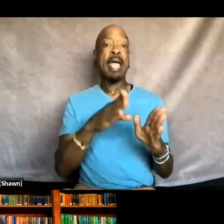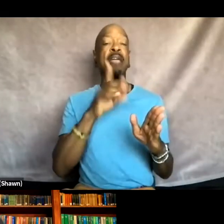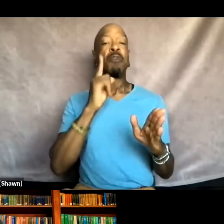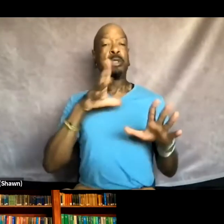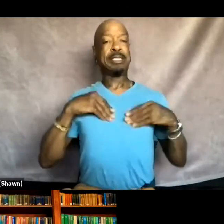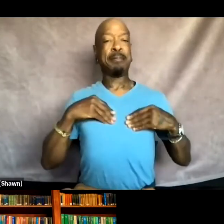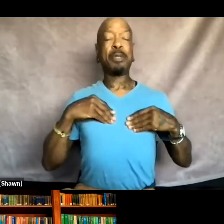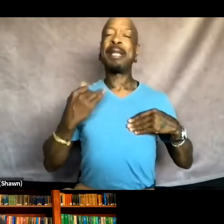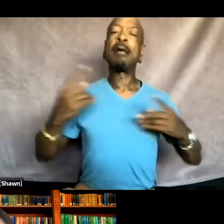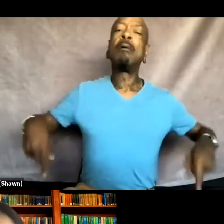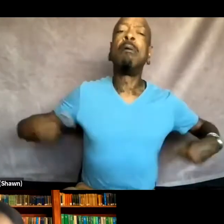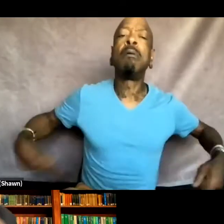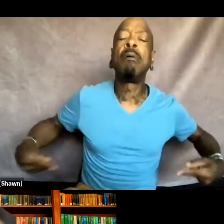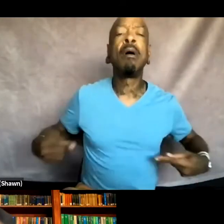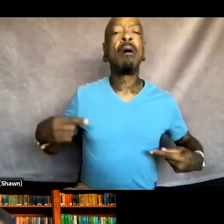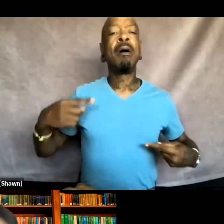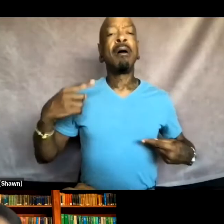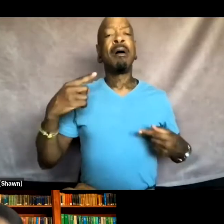or if, like if we don't have either those things are not disabled.